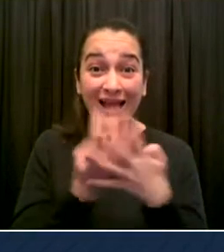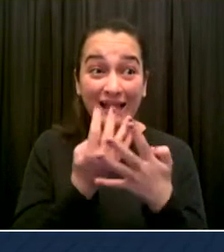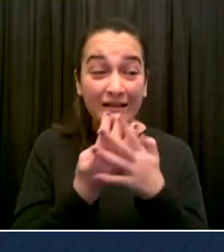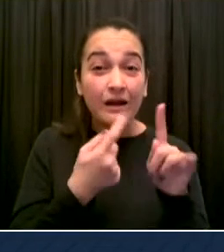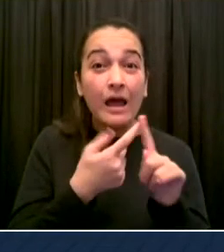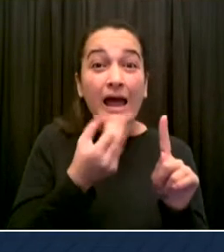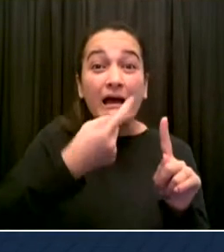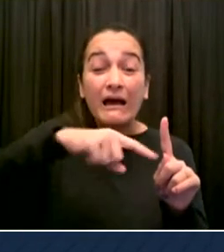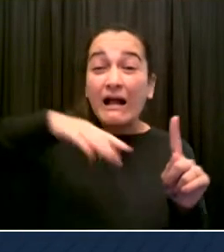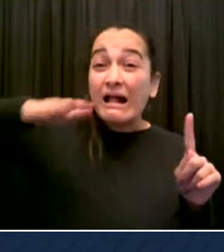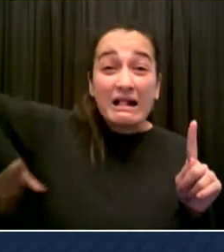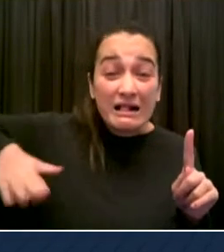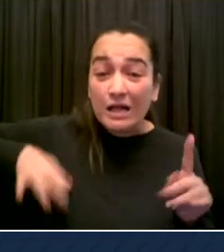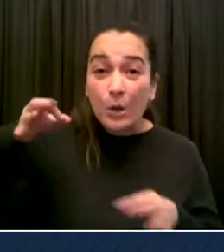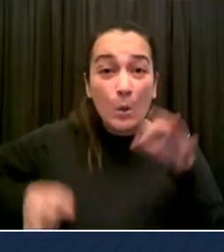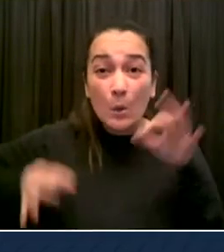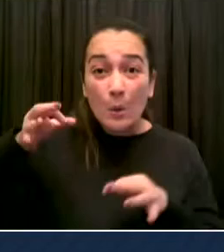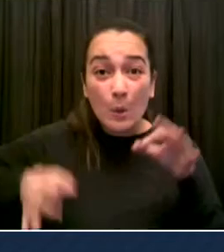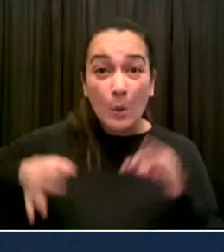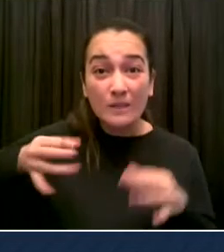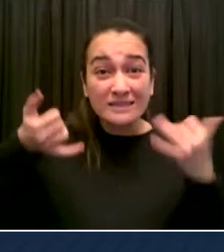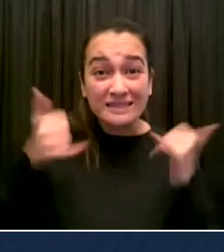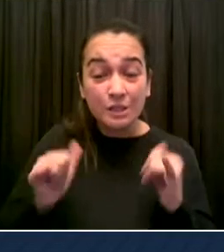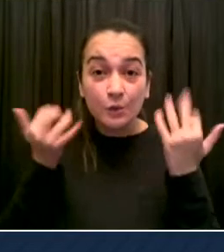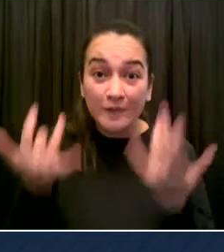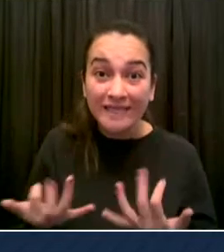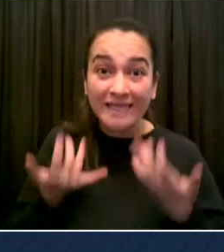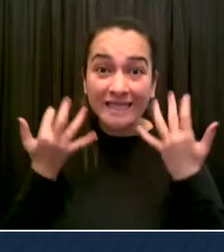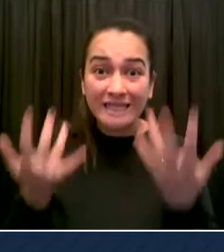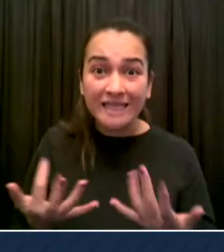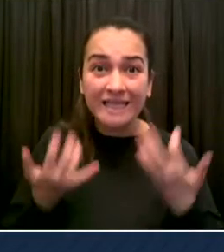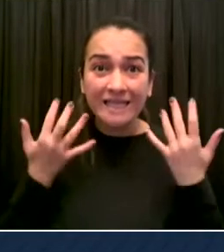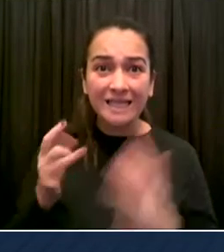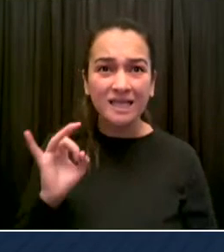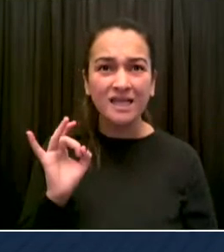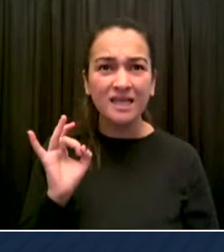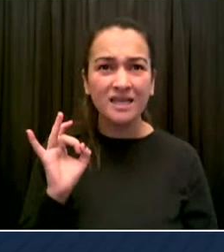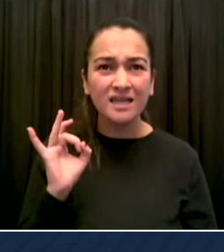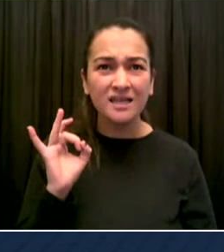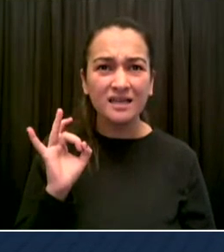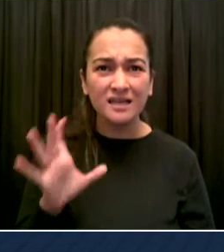1500 PEOPLE HELD FOR OVR EA YEAR AWAITING TRIAL. SCHEDULE AT LEAST 500 OF THEM